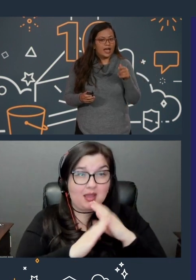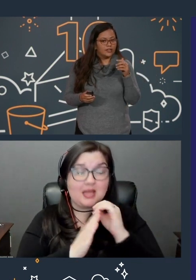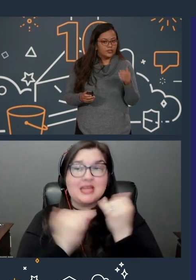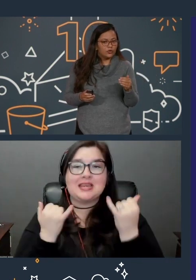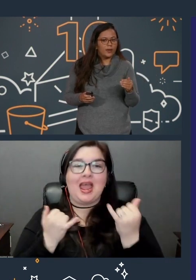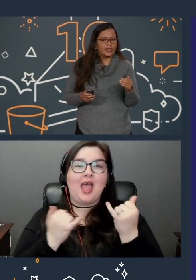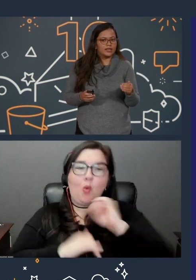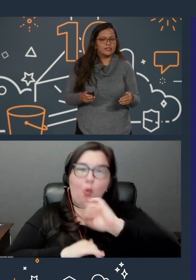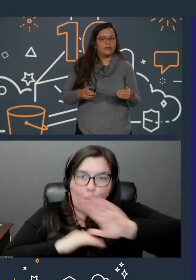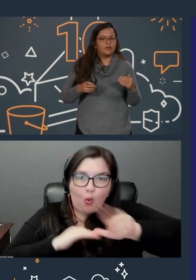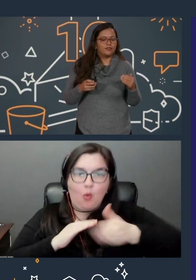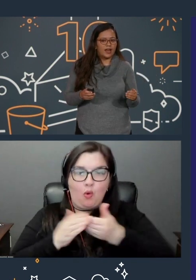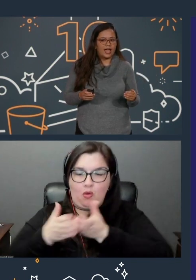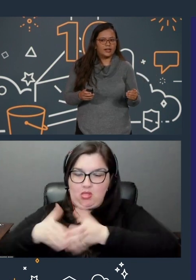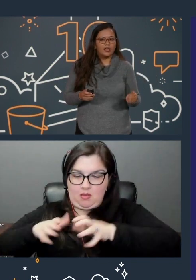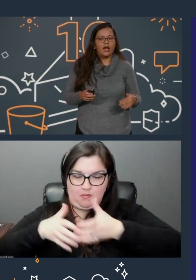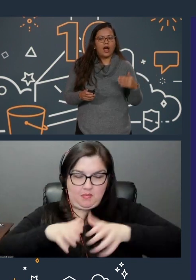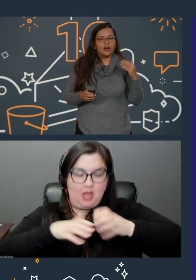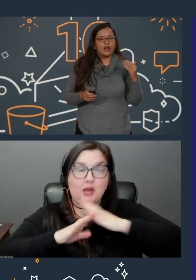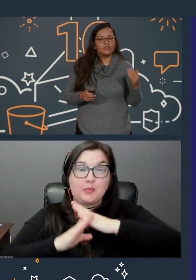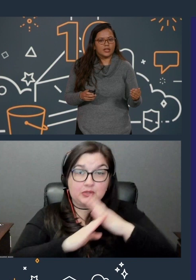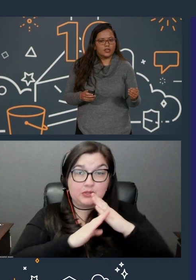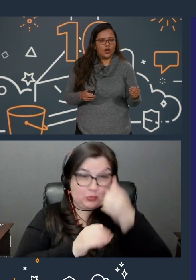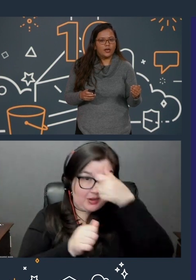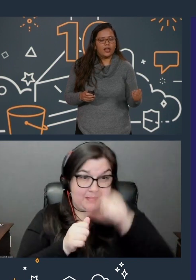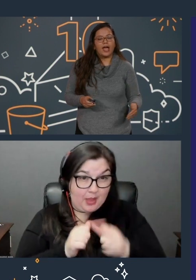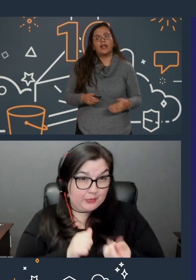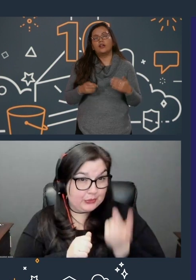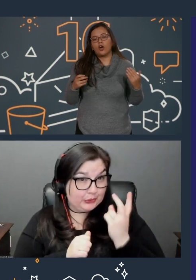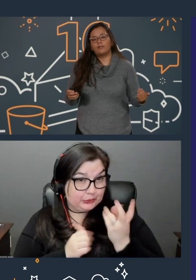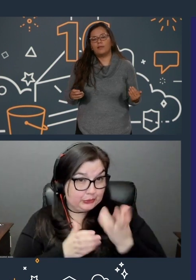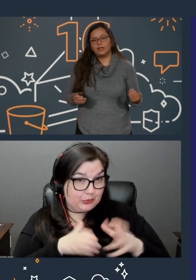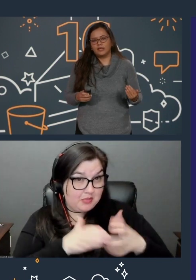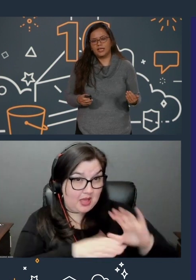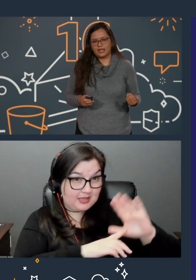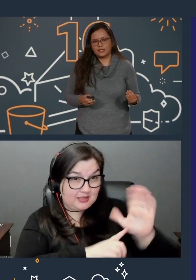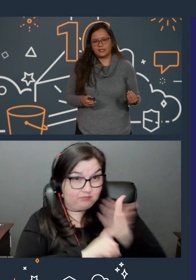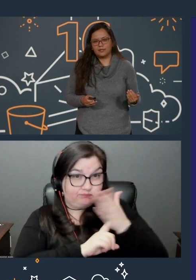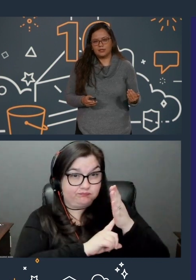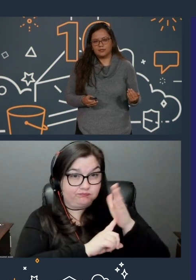and the two buckets that were flagged are now secured and are not publicly accessible.